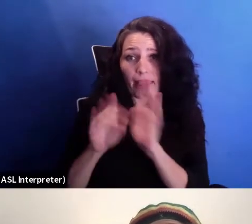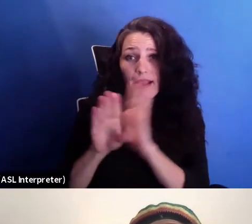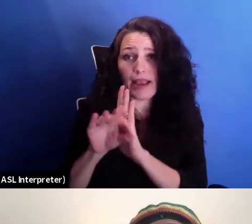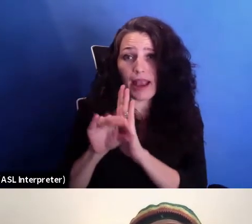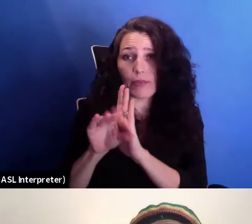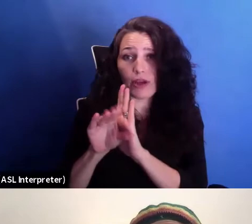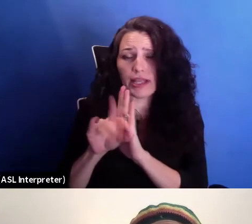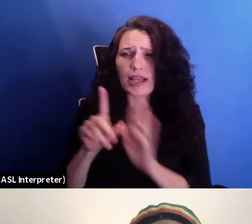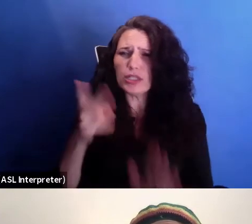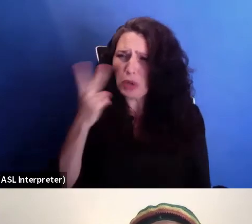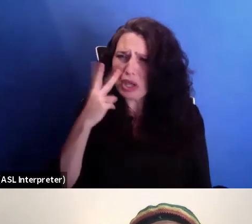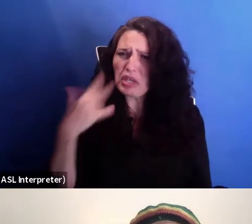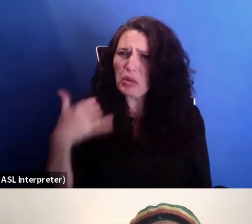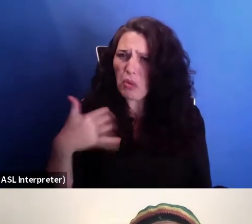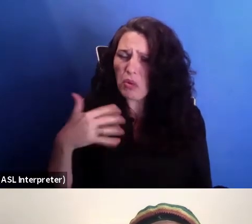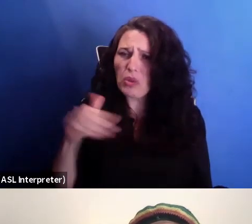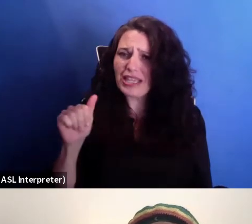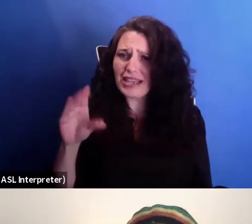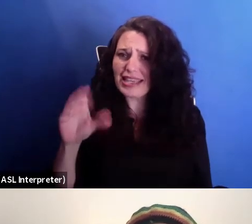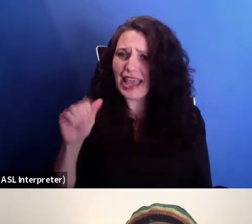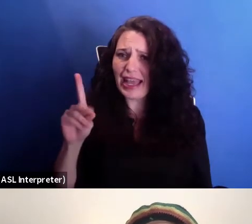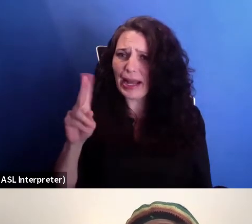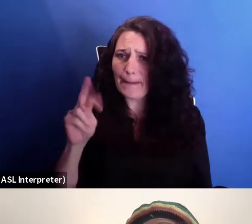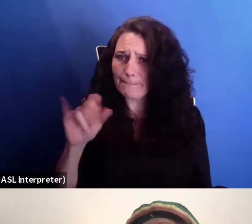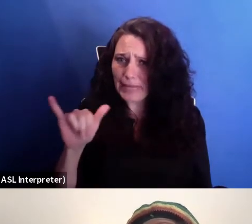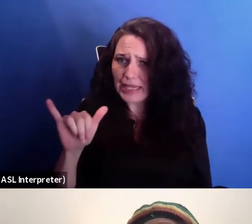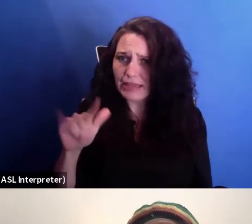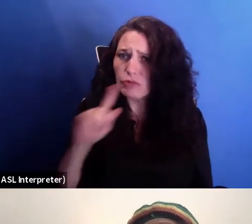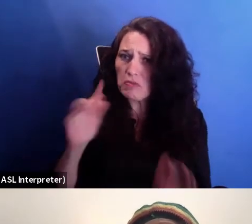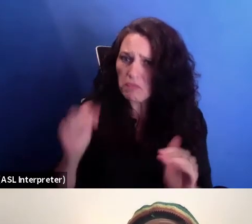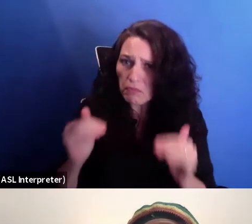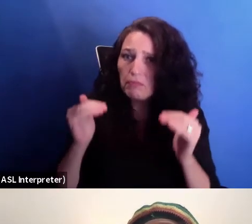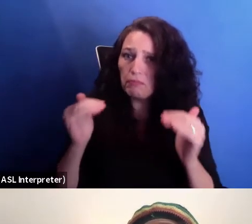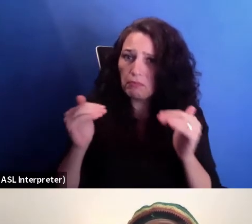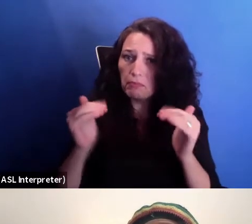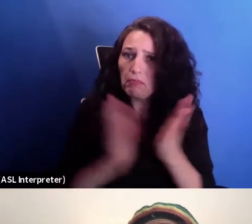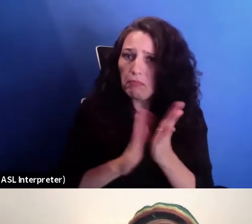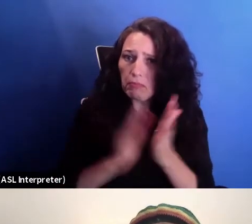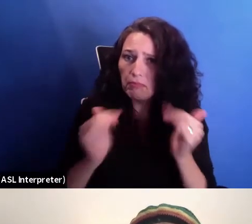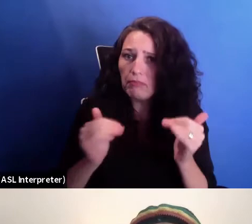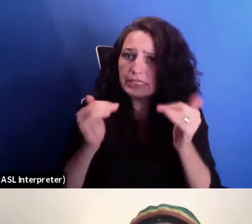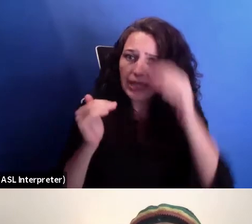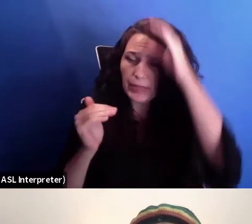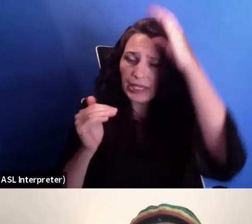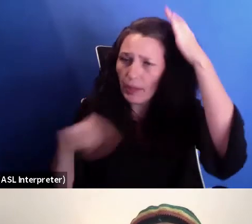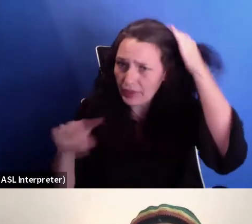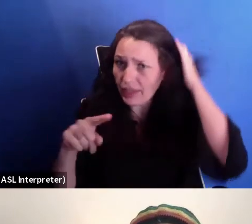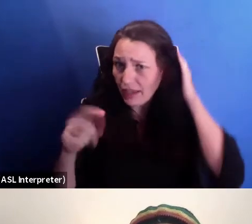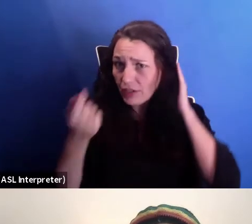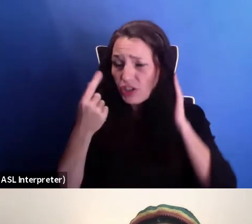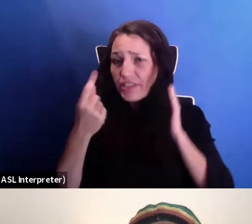really stepping up and really kind of promoting the fact that we are missing from filmmaking.